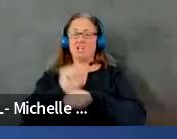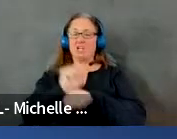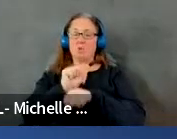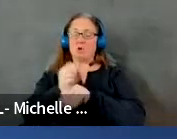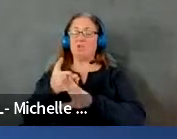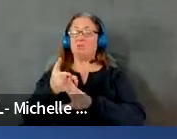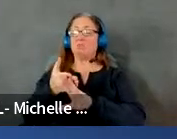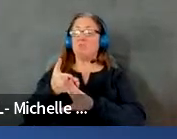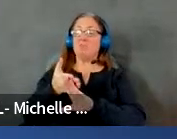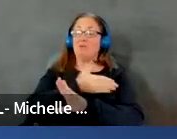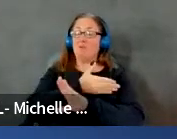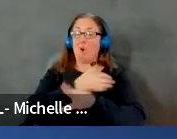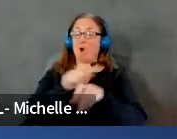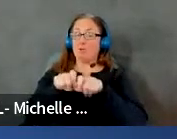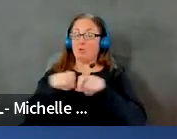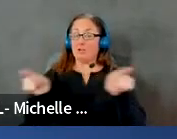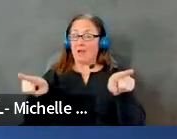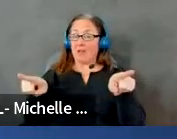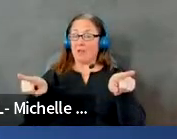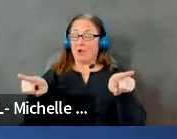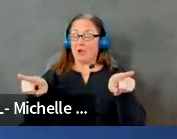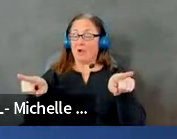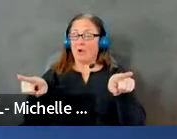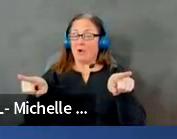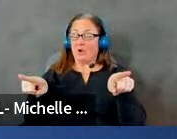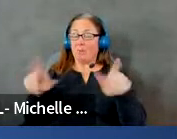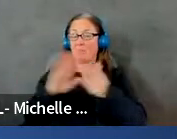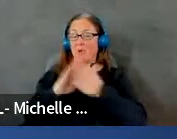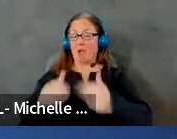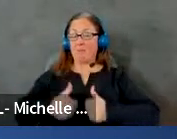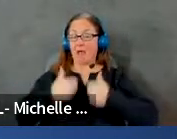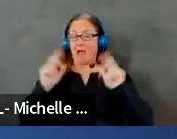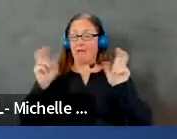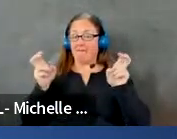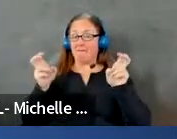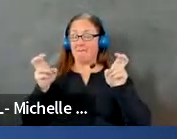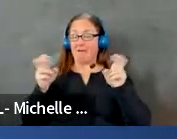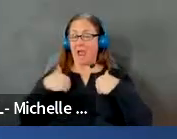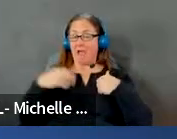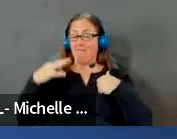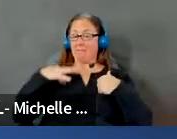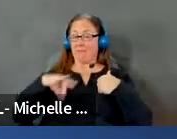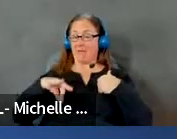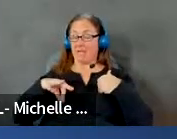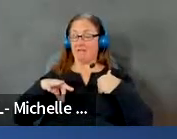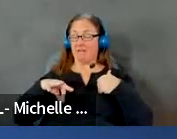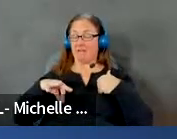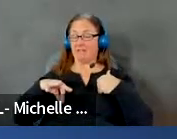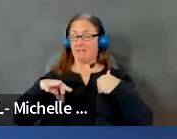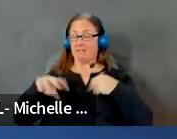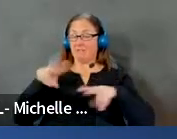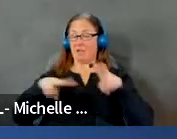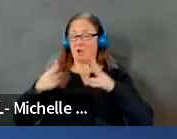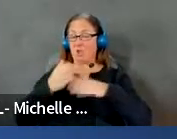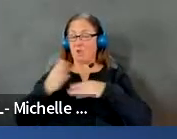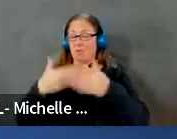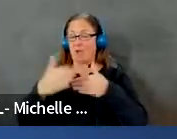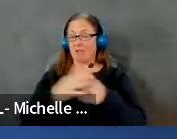you put it out and send make it live and allow benefits to be administered through the process.